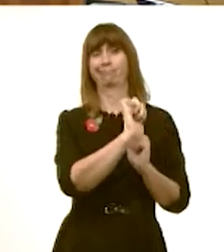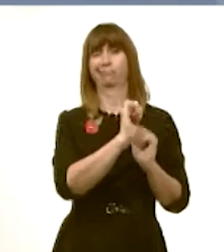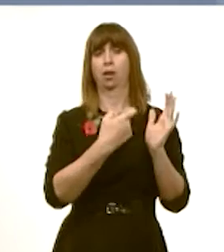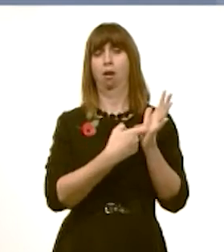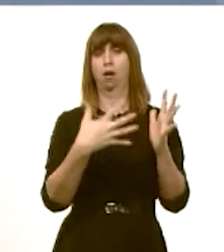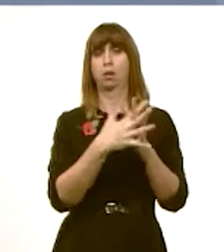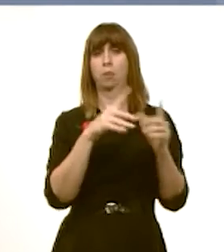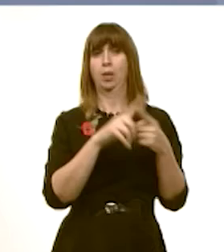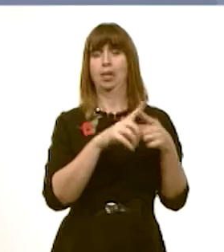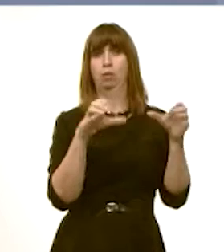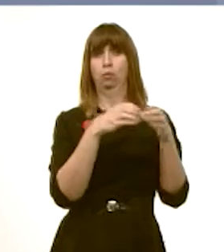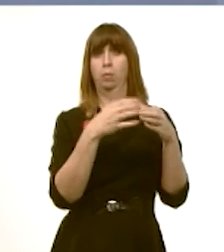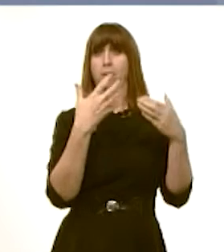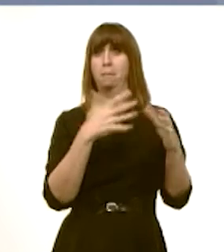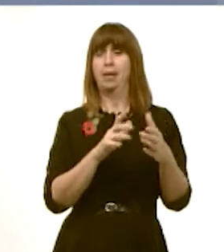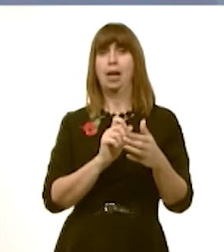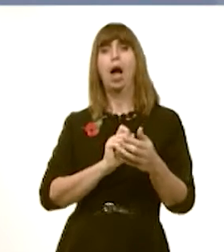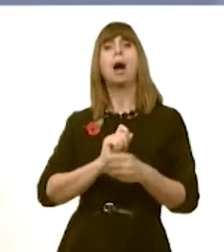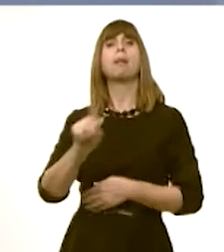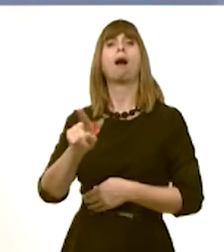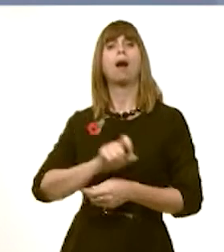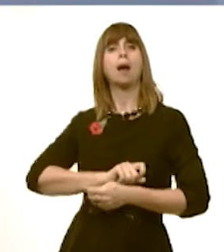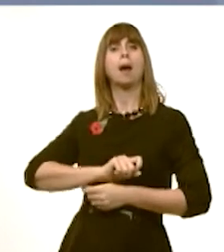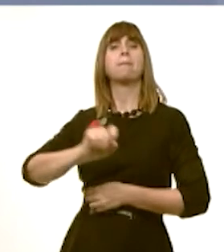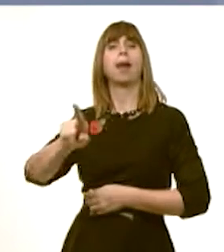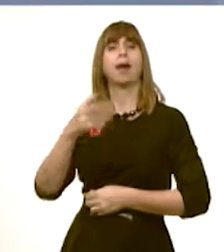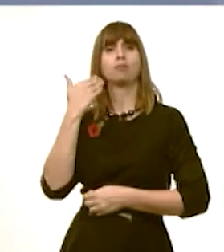of a couple of controversial applications in South Wales West in recent years.